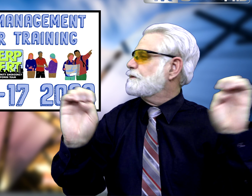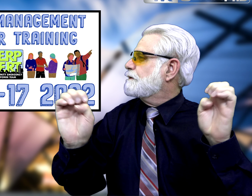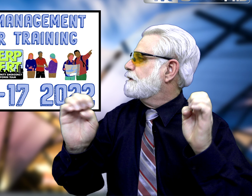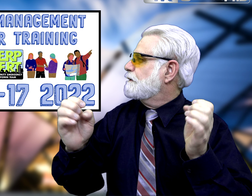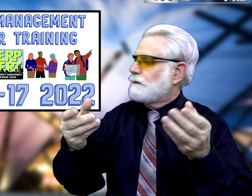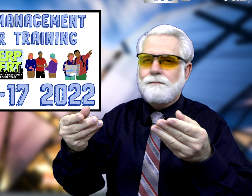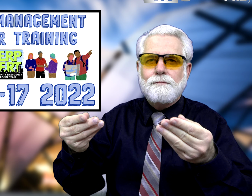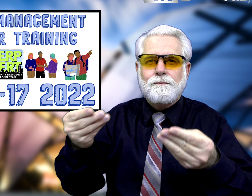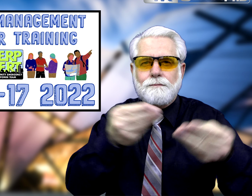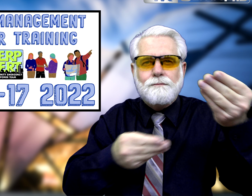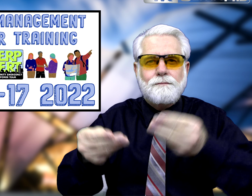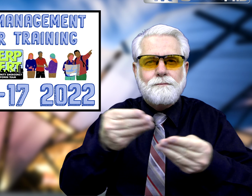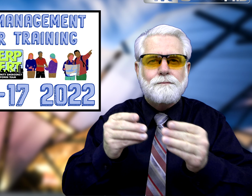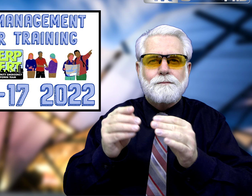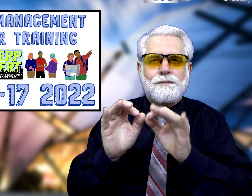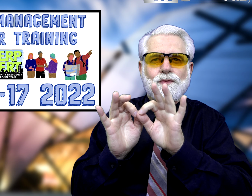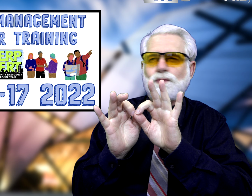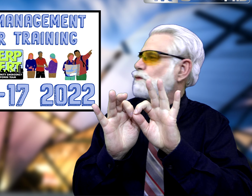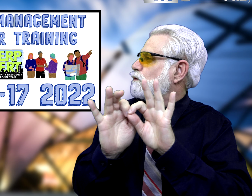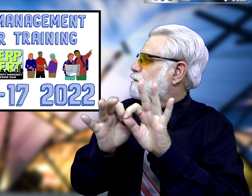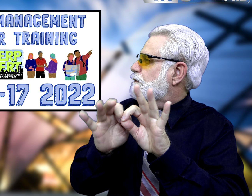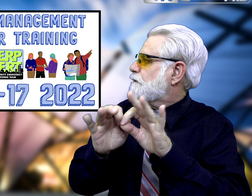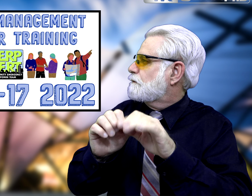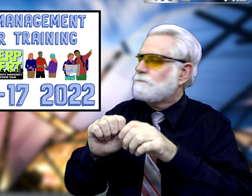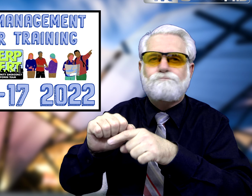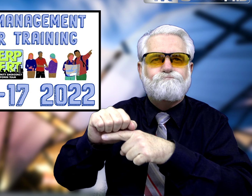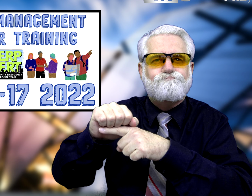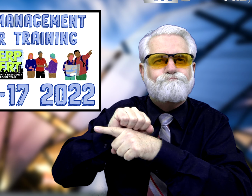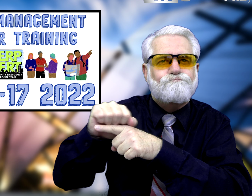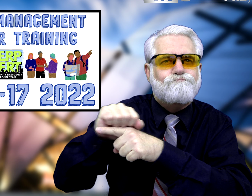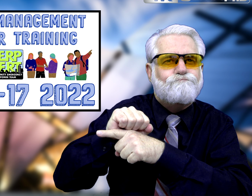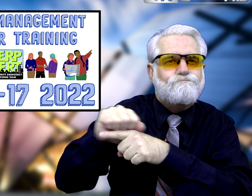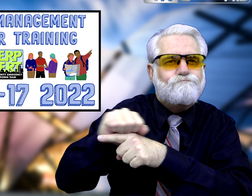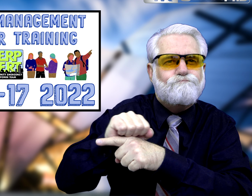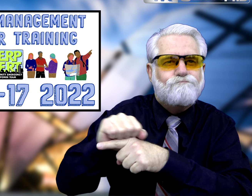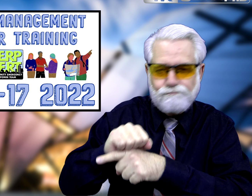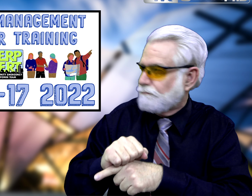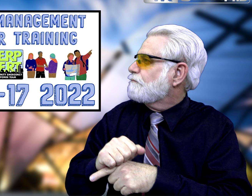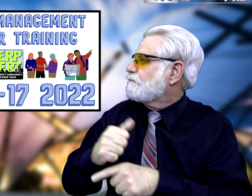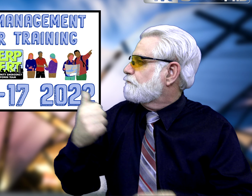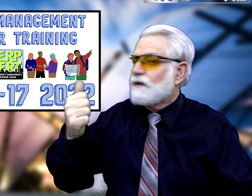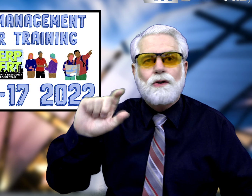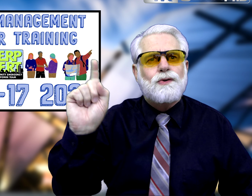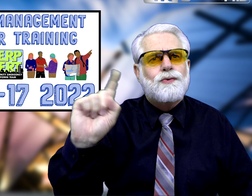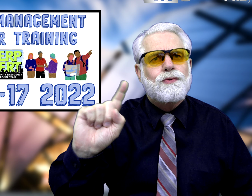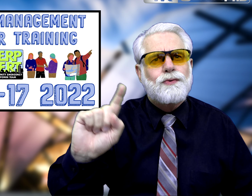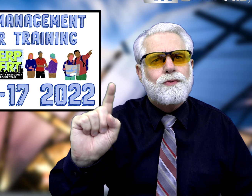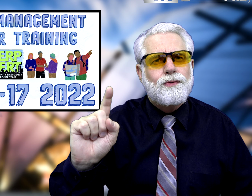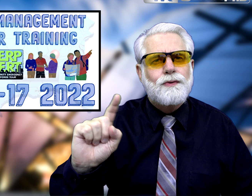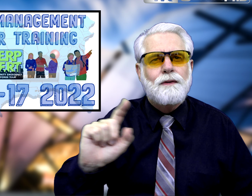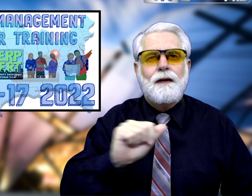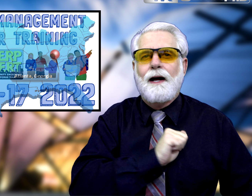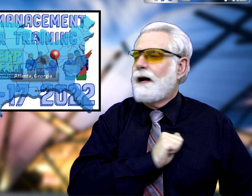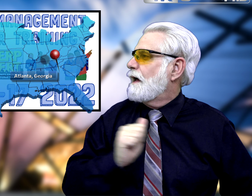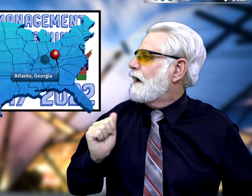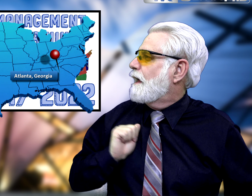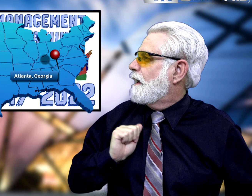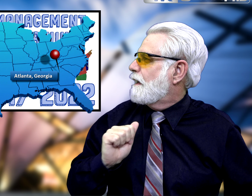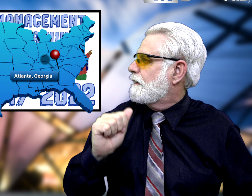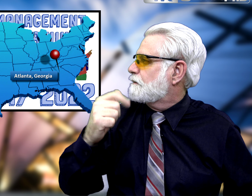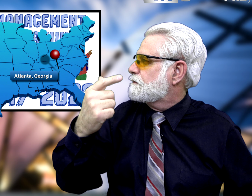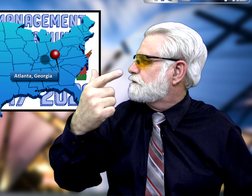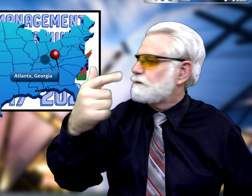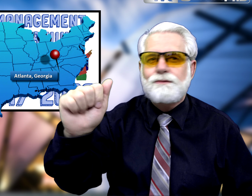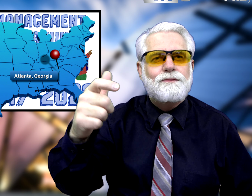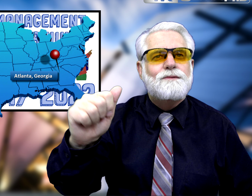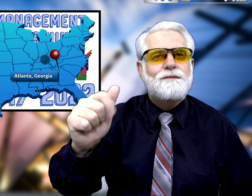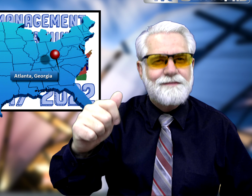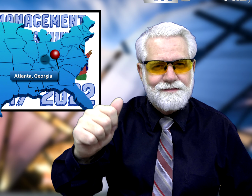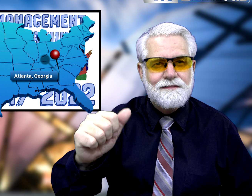Emergency Management Interpreter Training. Where is this happening? In Atlanta, Georgia.